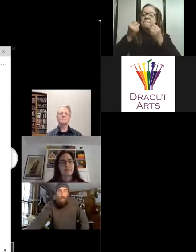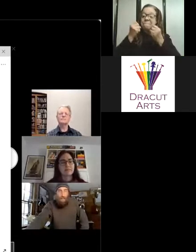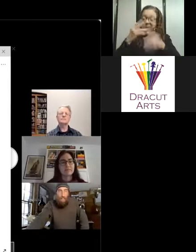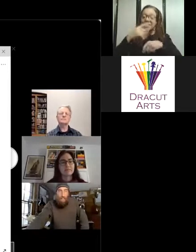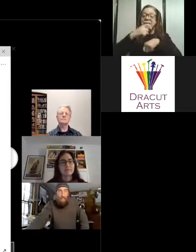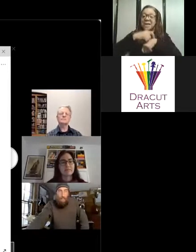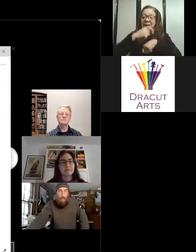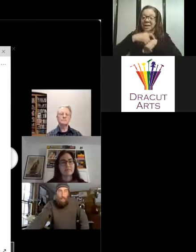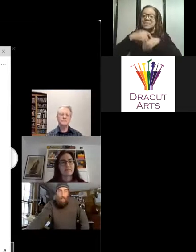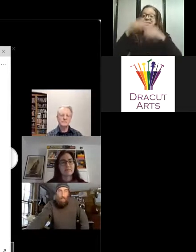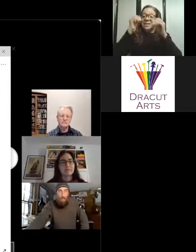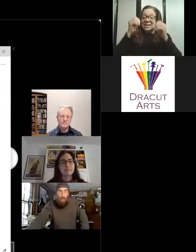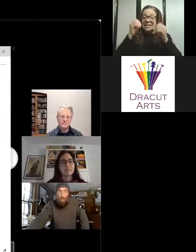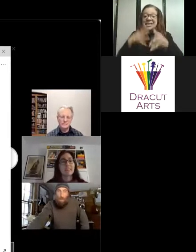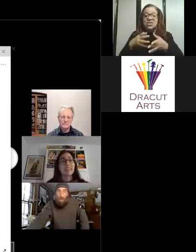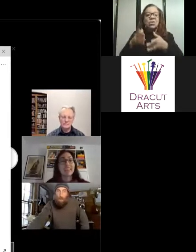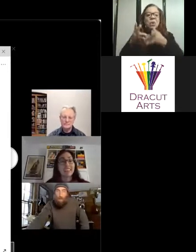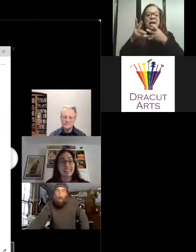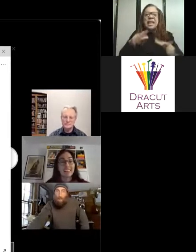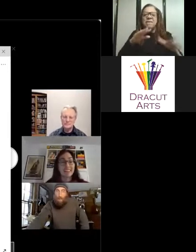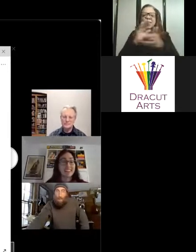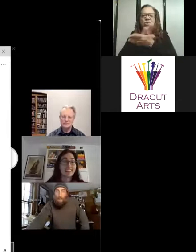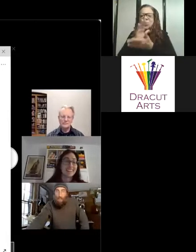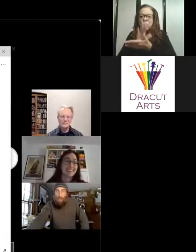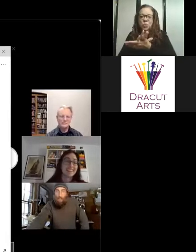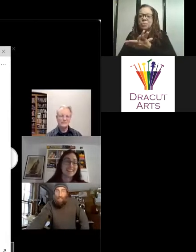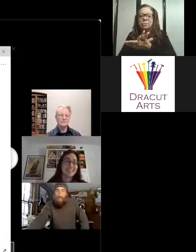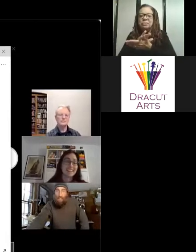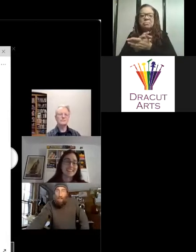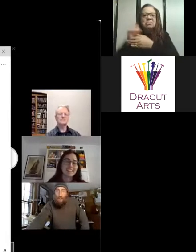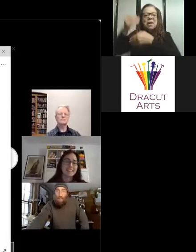of teachers who had left their school rooms by the windows, and as I tried to